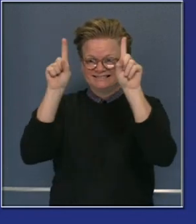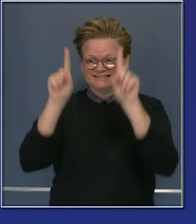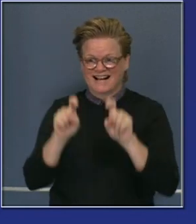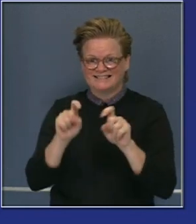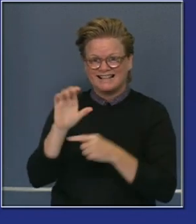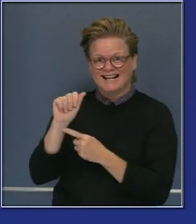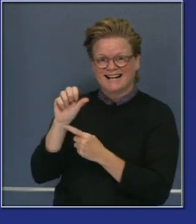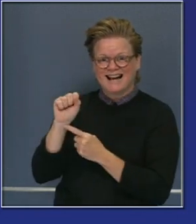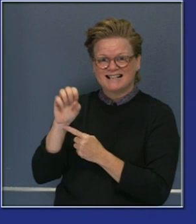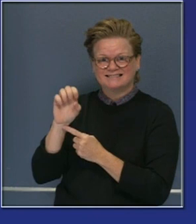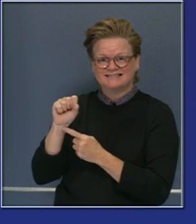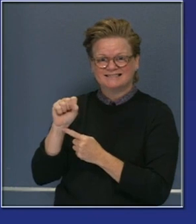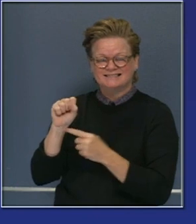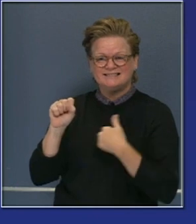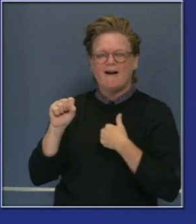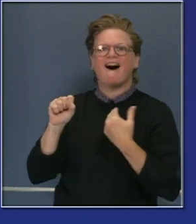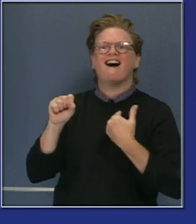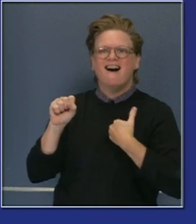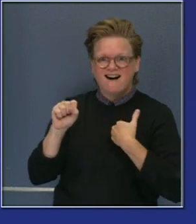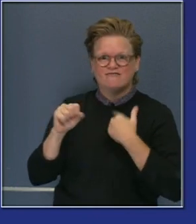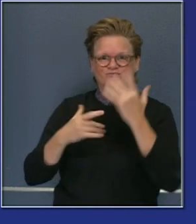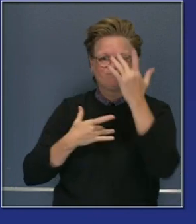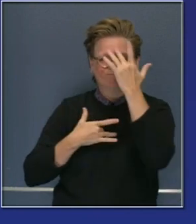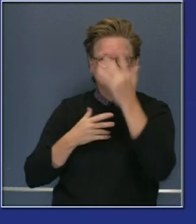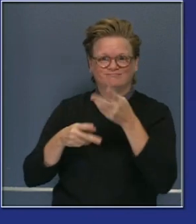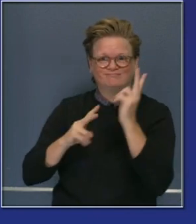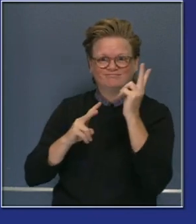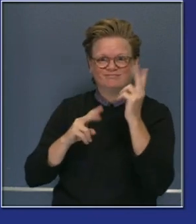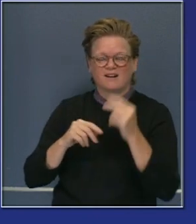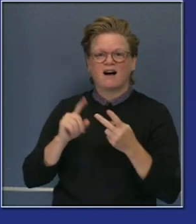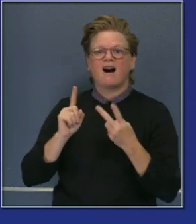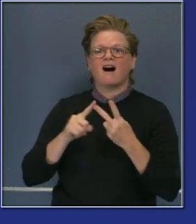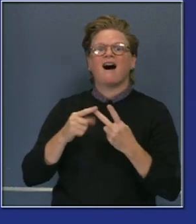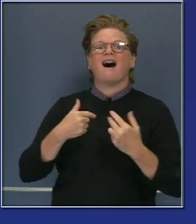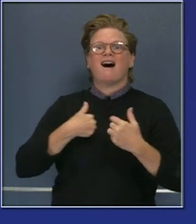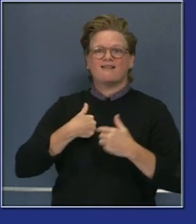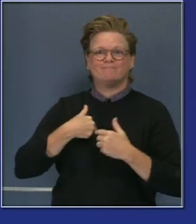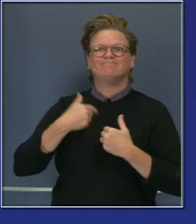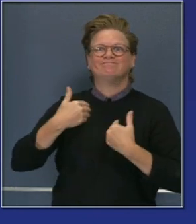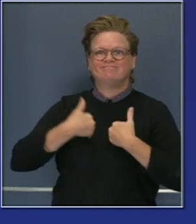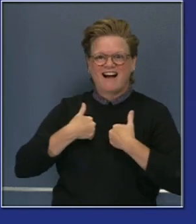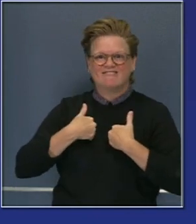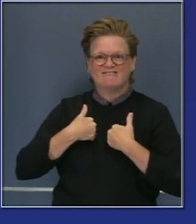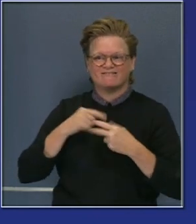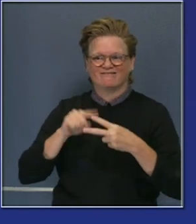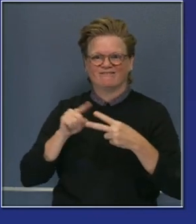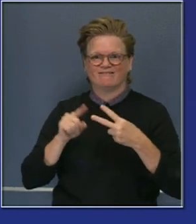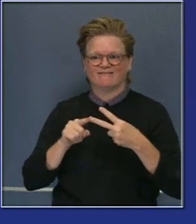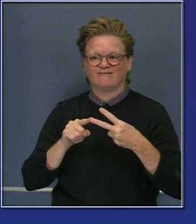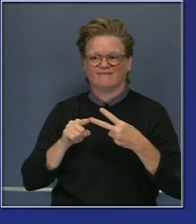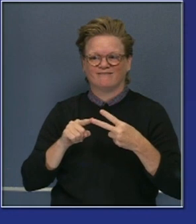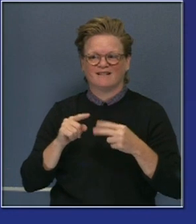INDICATOR OF HOW THINGS ARE TAKING SHAPE AND A PARTICULAR PART OF THE STATE OR CASE RATES AND TEST POSITIVITY RATES. CASE RATES, NUMBER OF